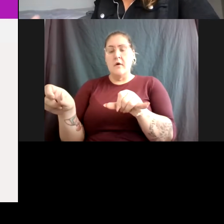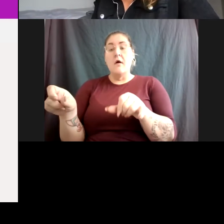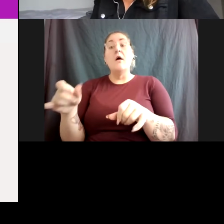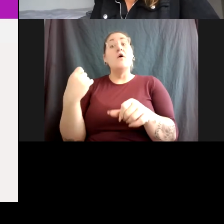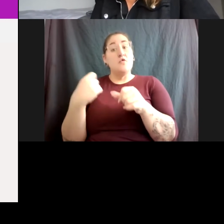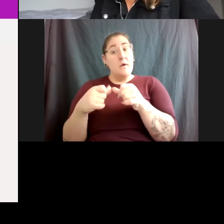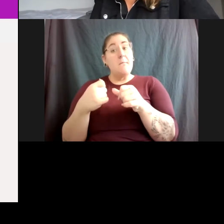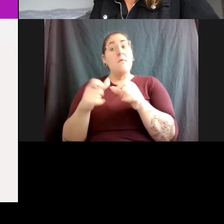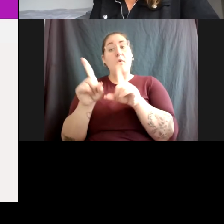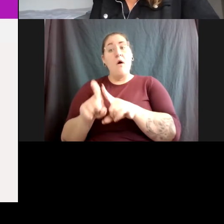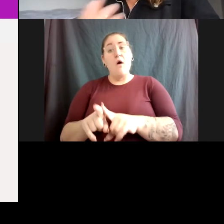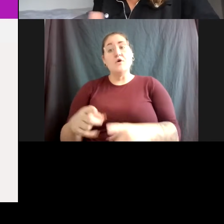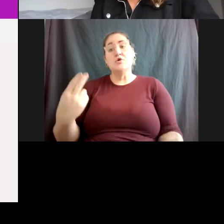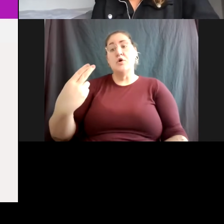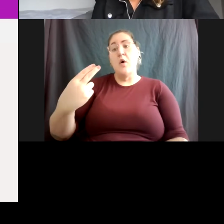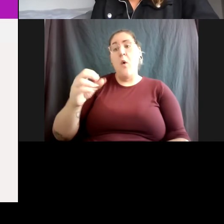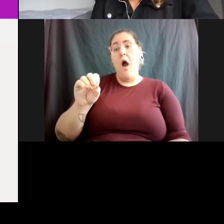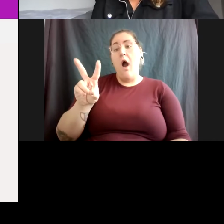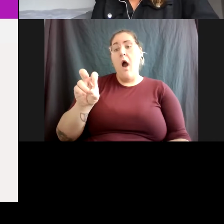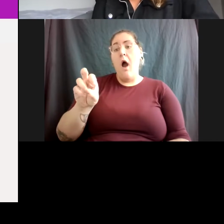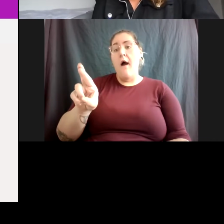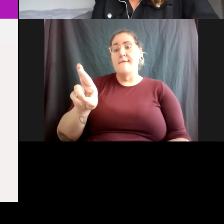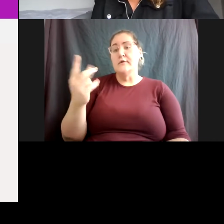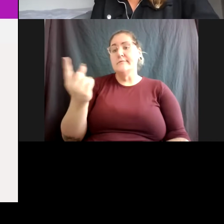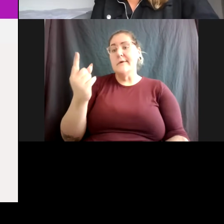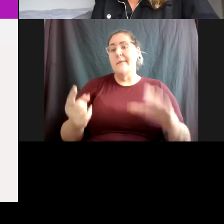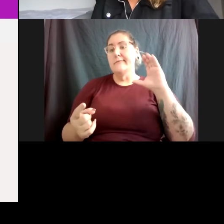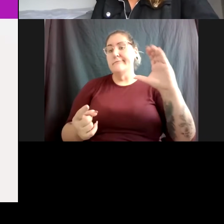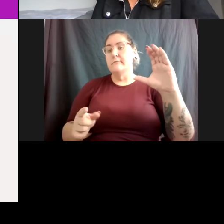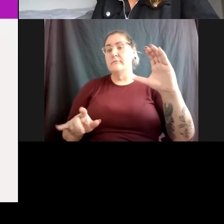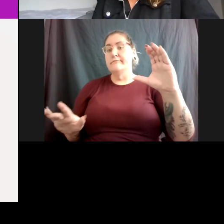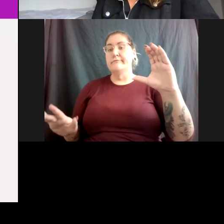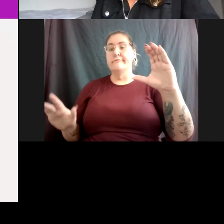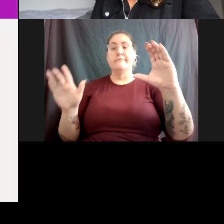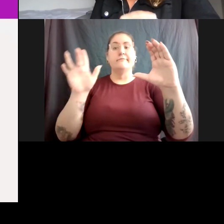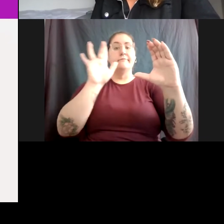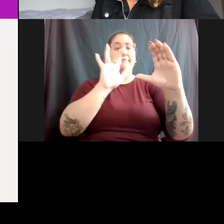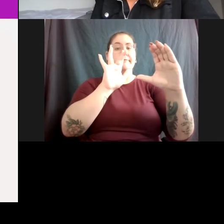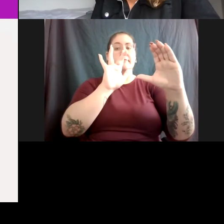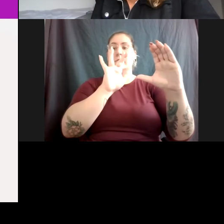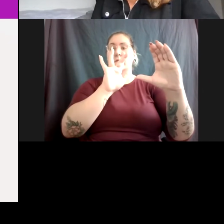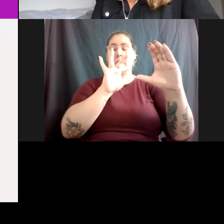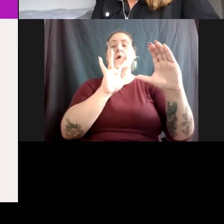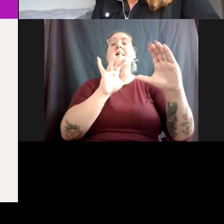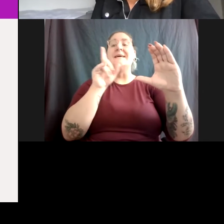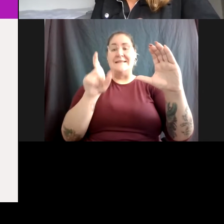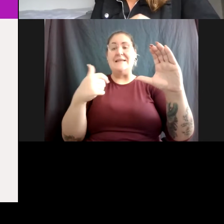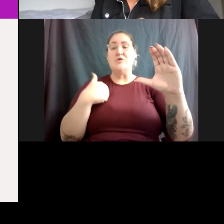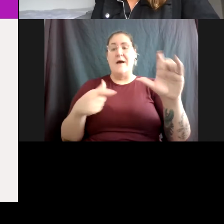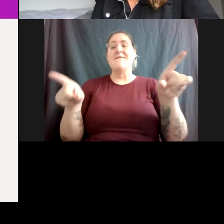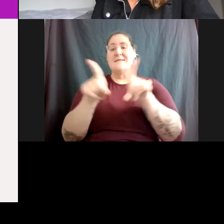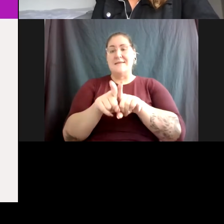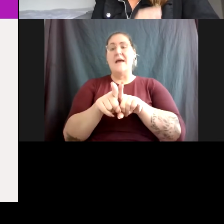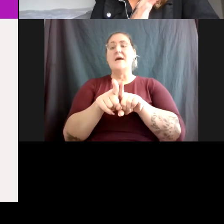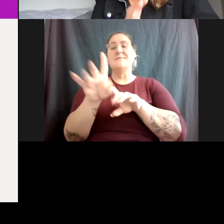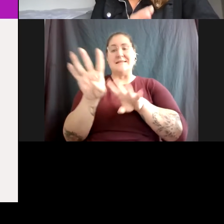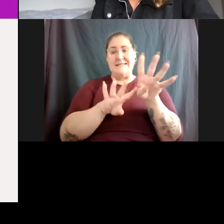and focus states. Add additional styles as well as color for changes. And probably my biggest